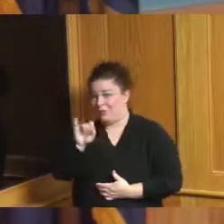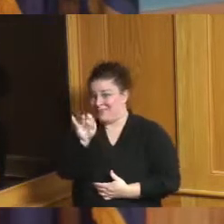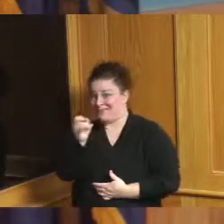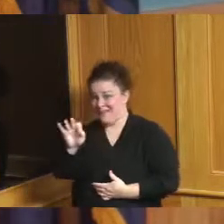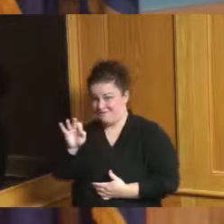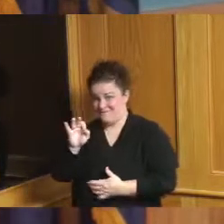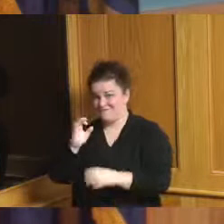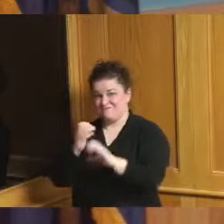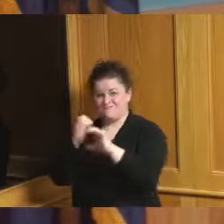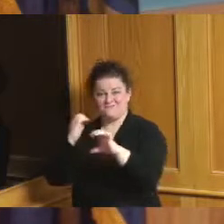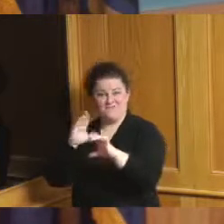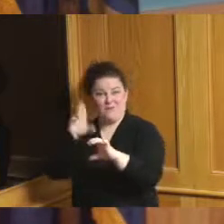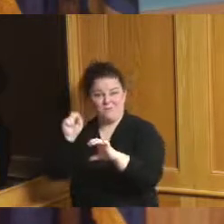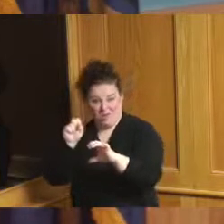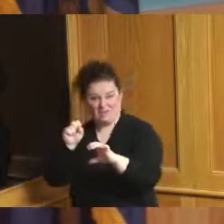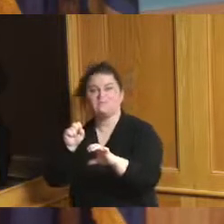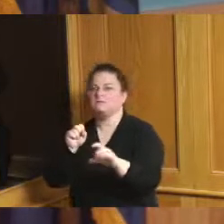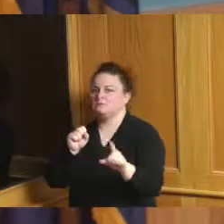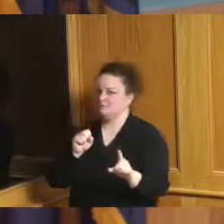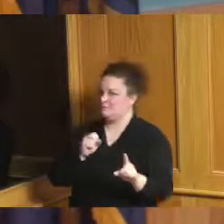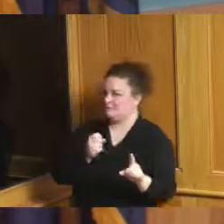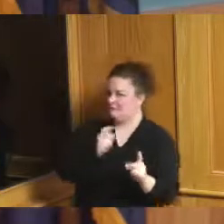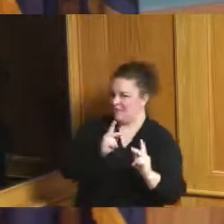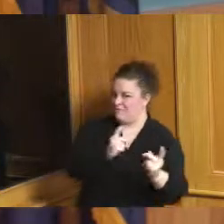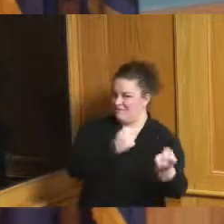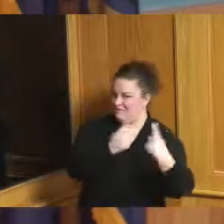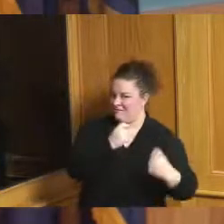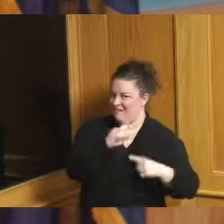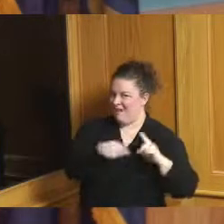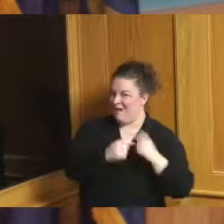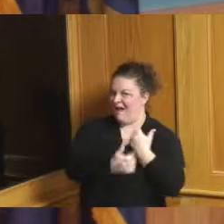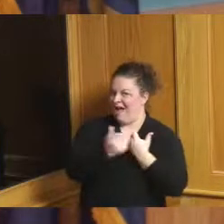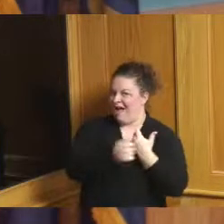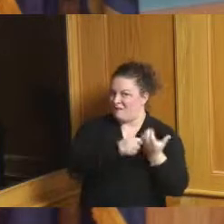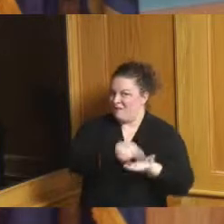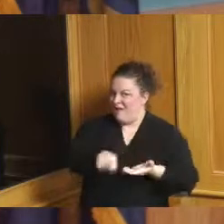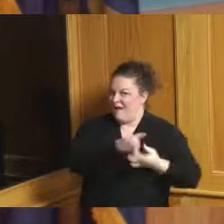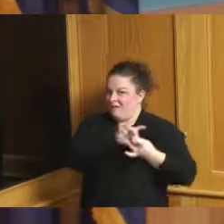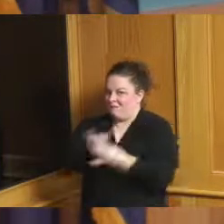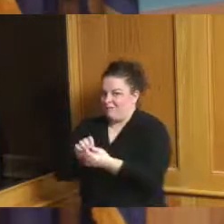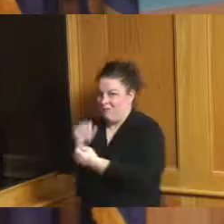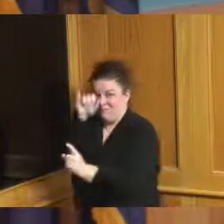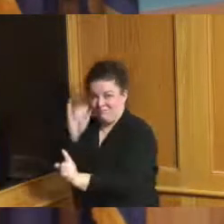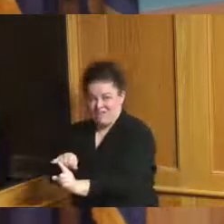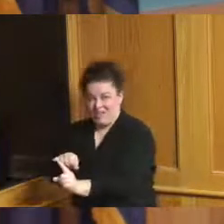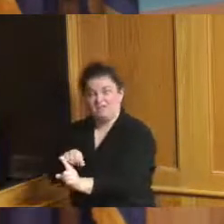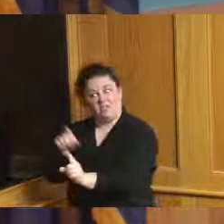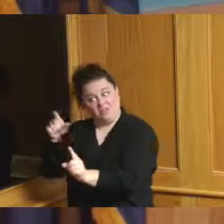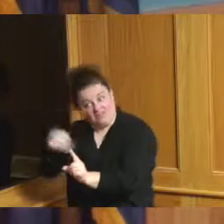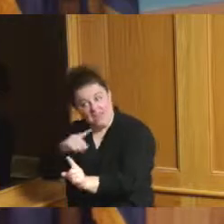asking about for some time about hazard pay because they've seen over 4,000 people